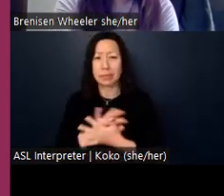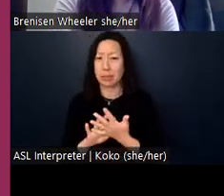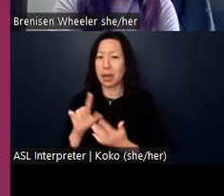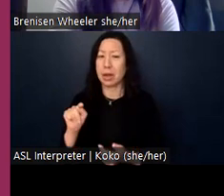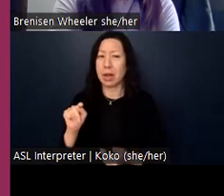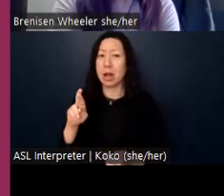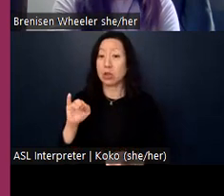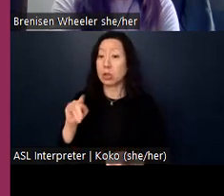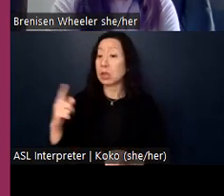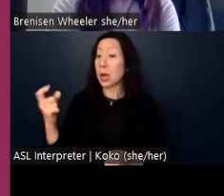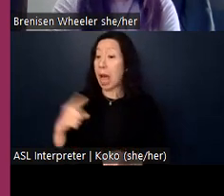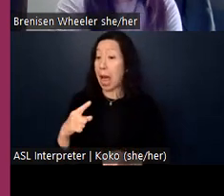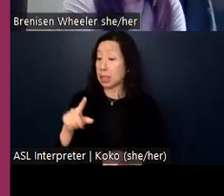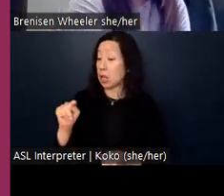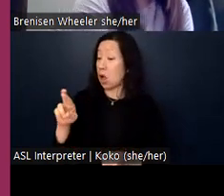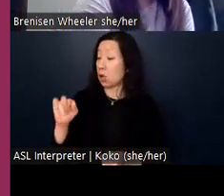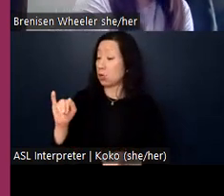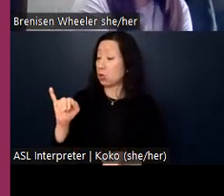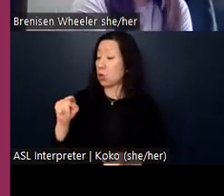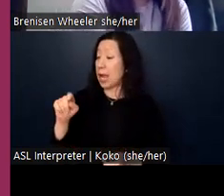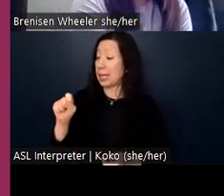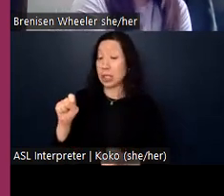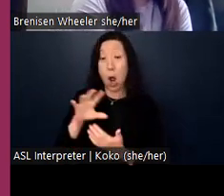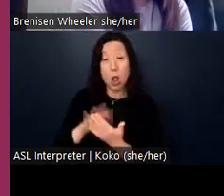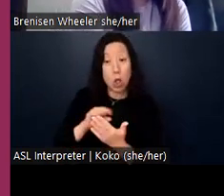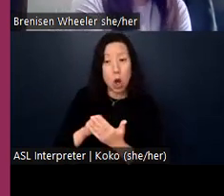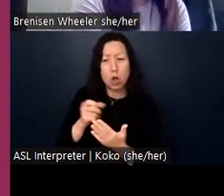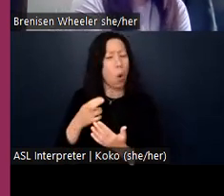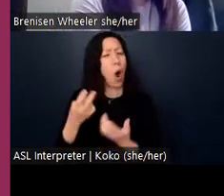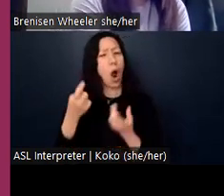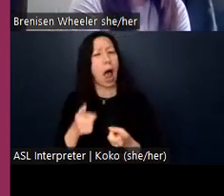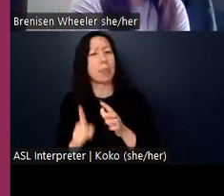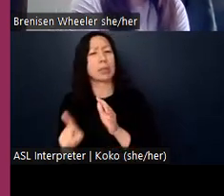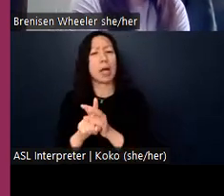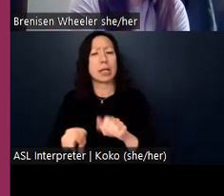12:57:04 Naturally. So I think with these are just common traits that we've, observed